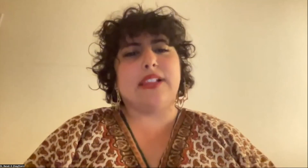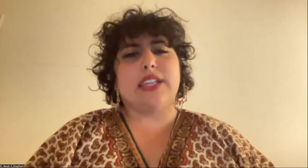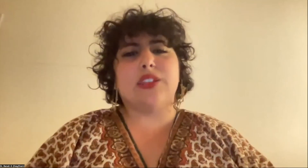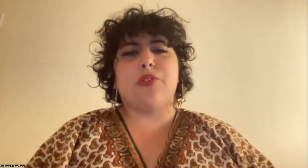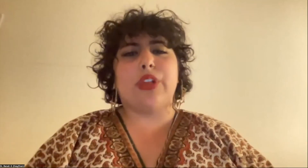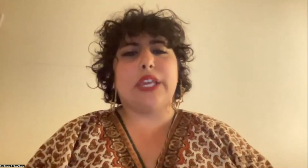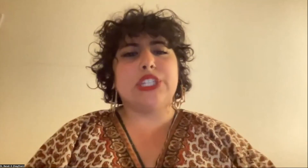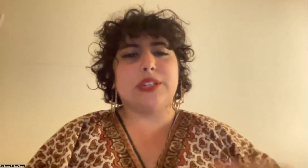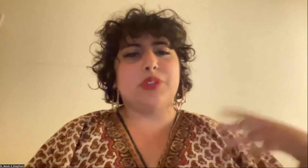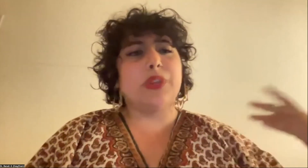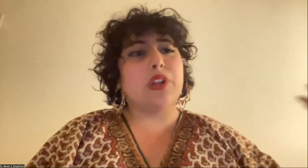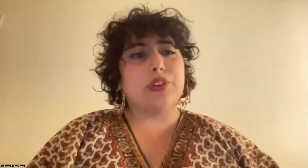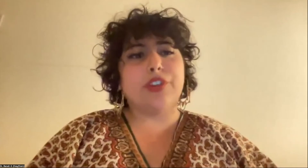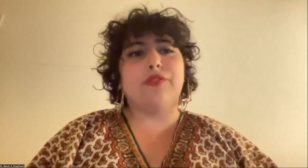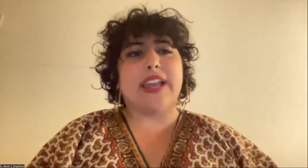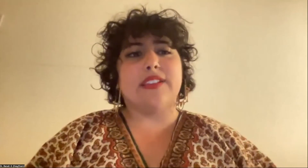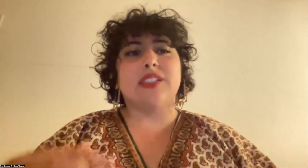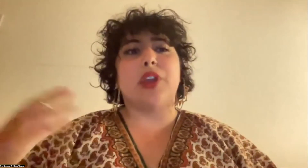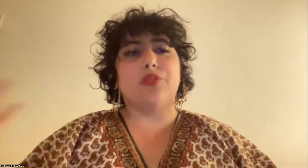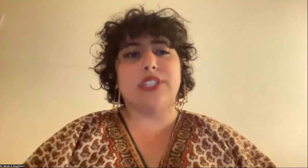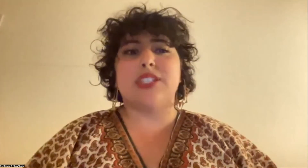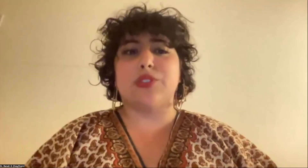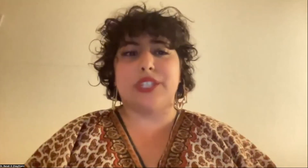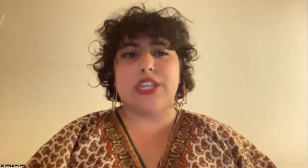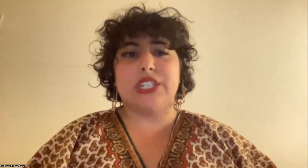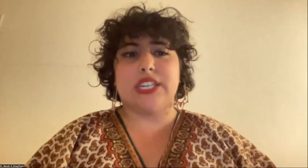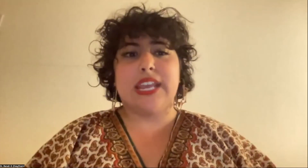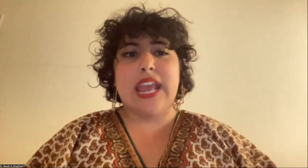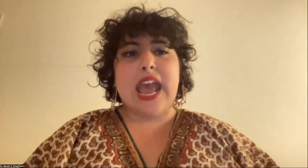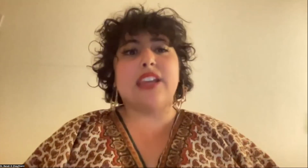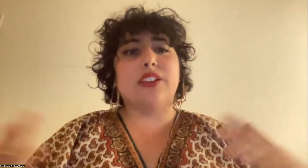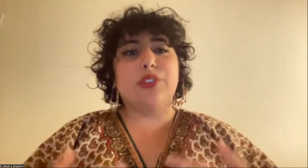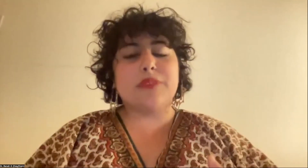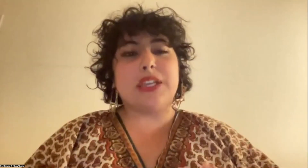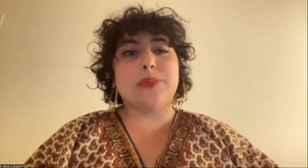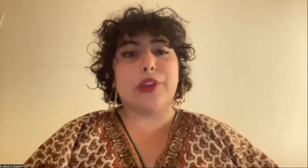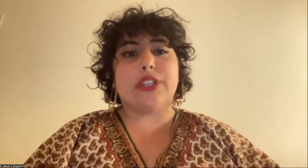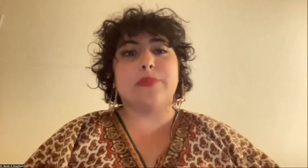analyze the correlation between colonial violence and my own dissociation. I concluded my spirit is